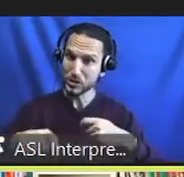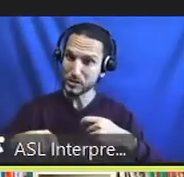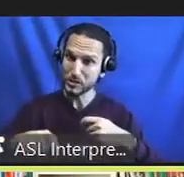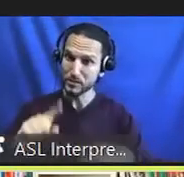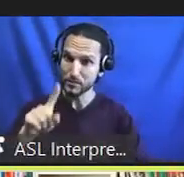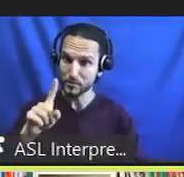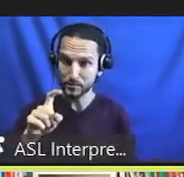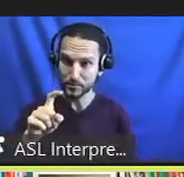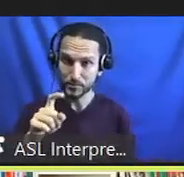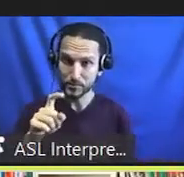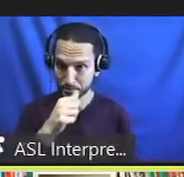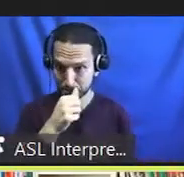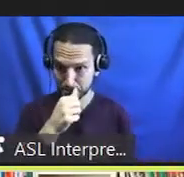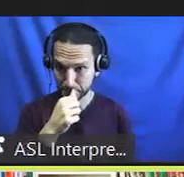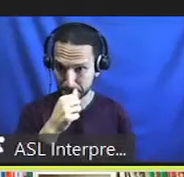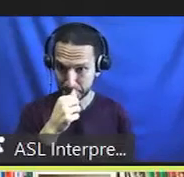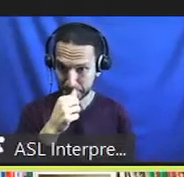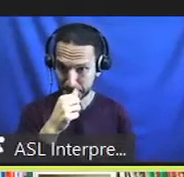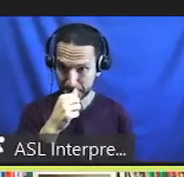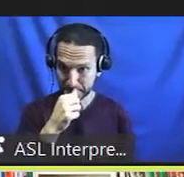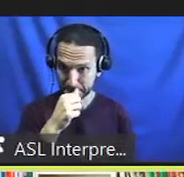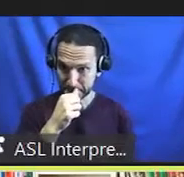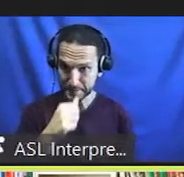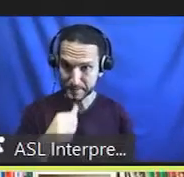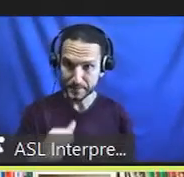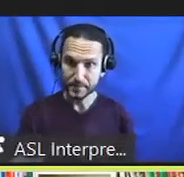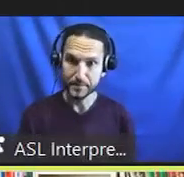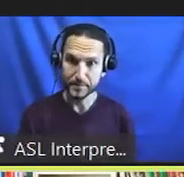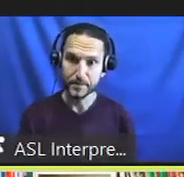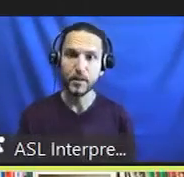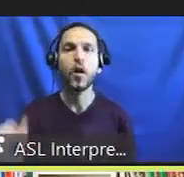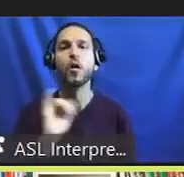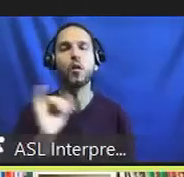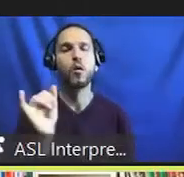And from the same author, also, is the school